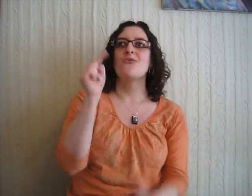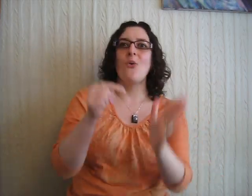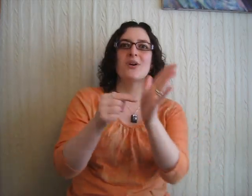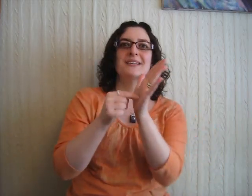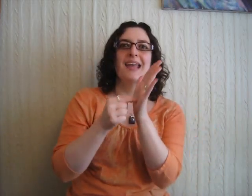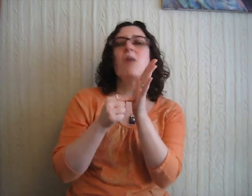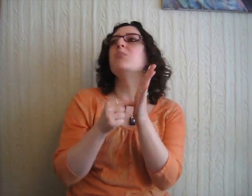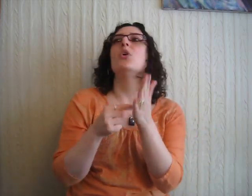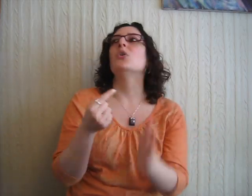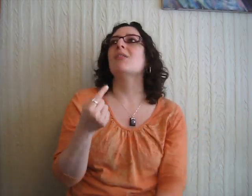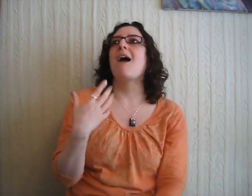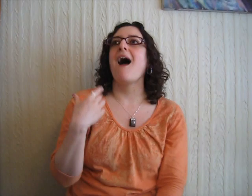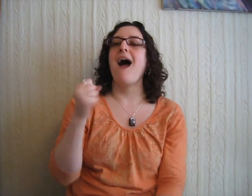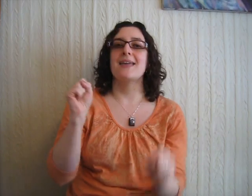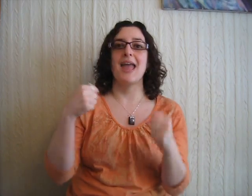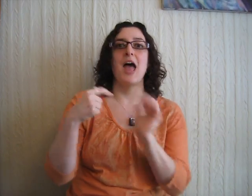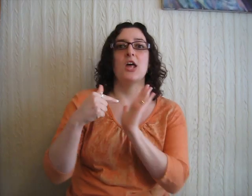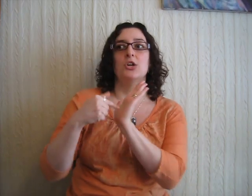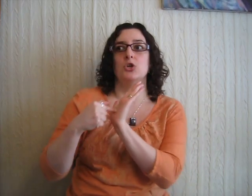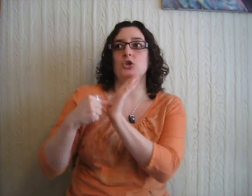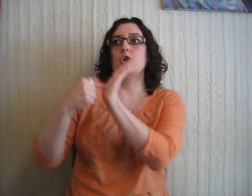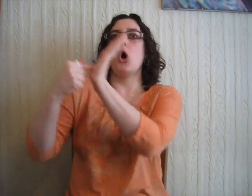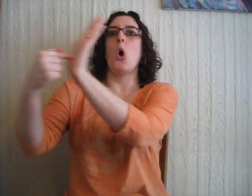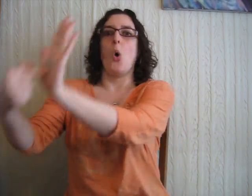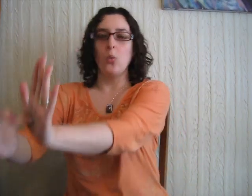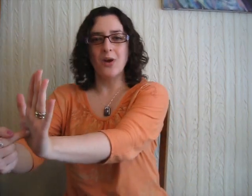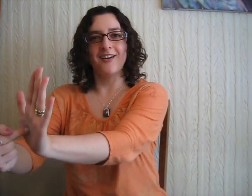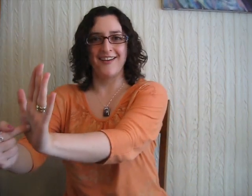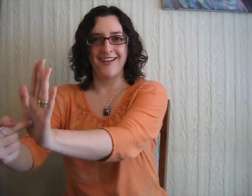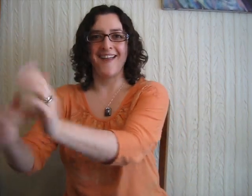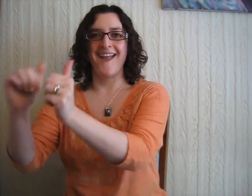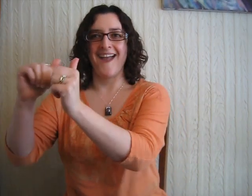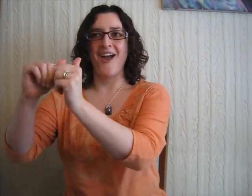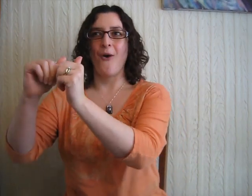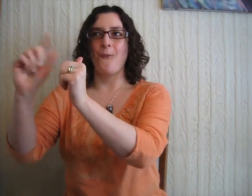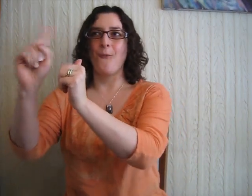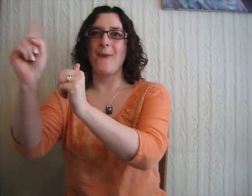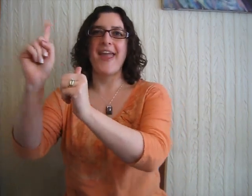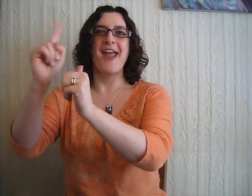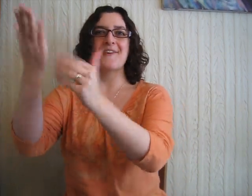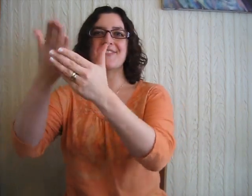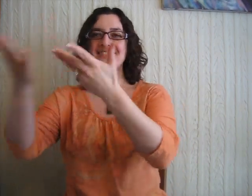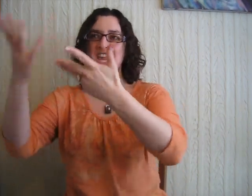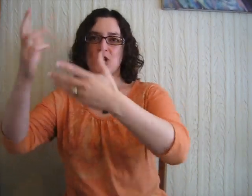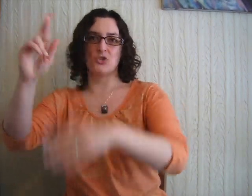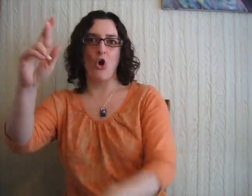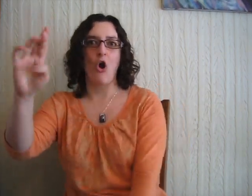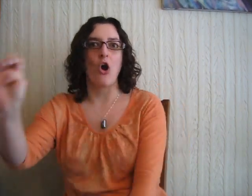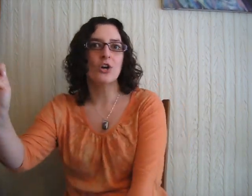For example, I can show where things are